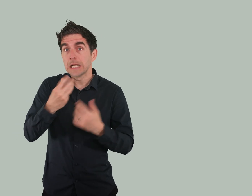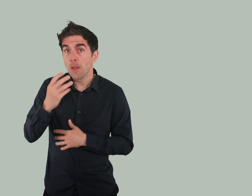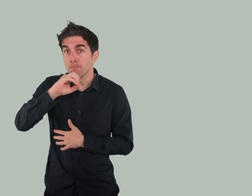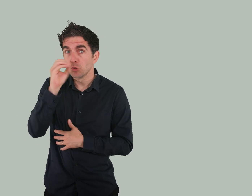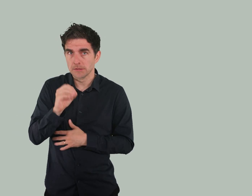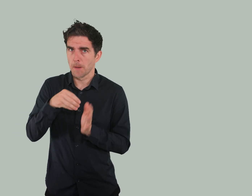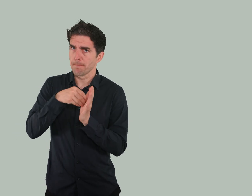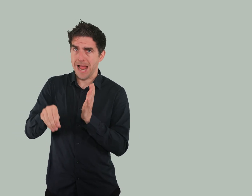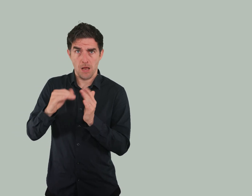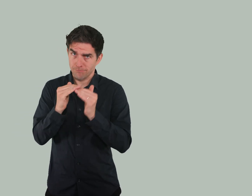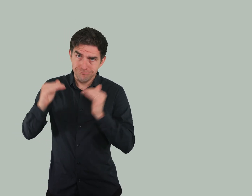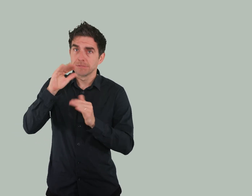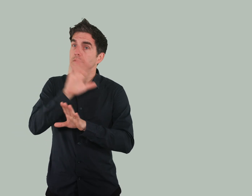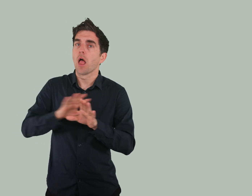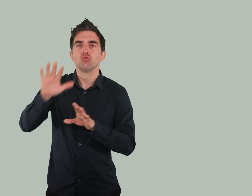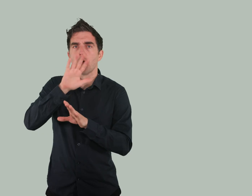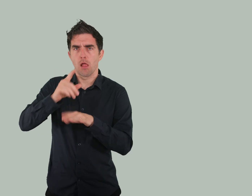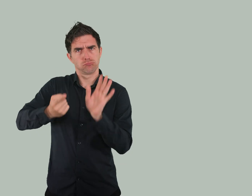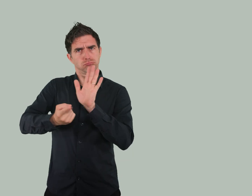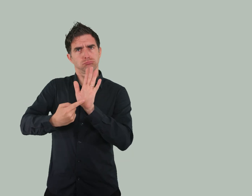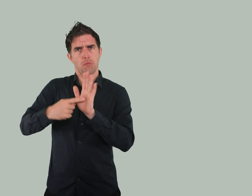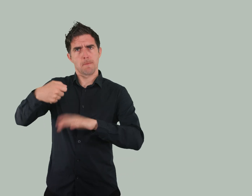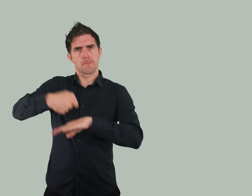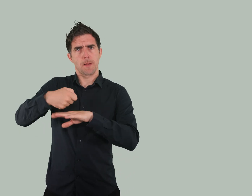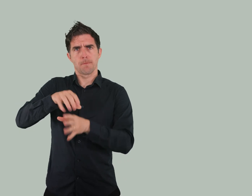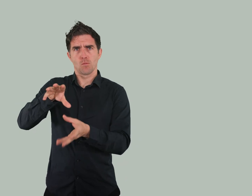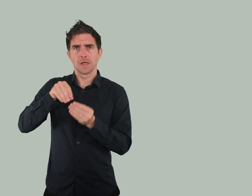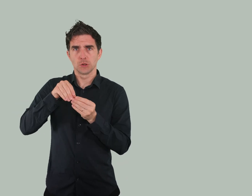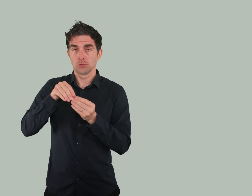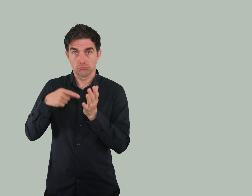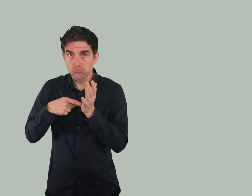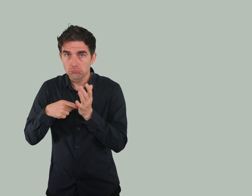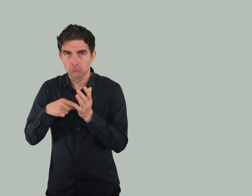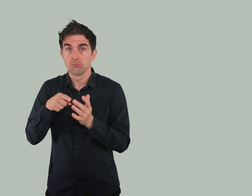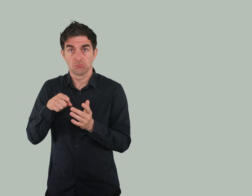63% are paid at or above the national minimum wages